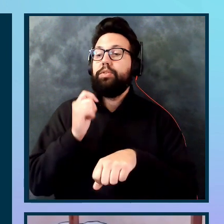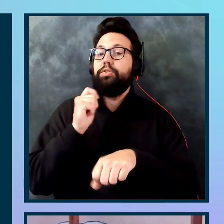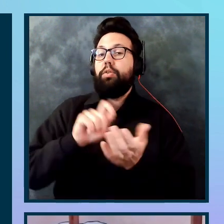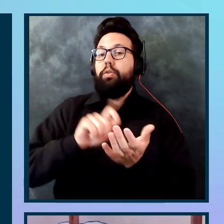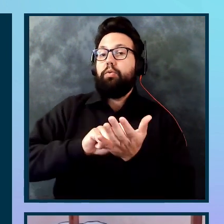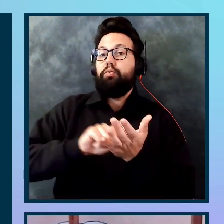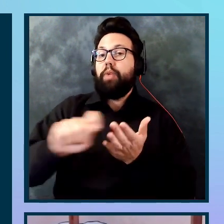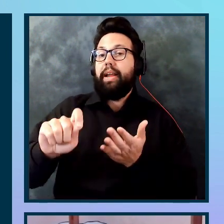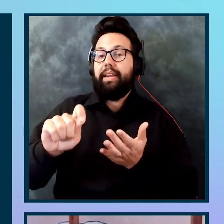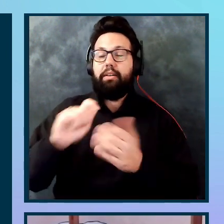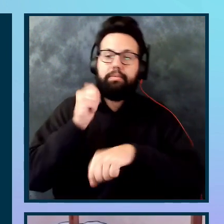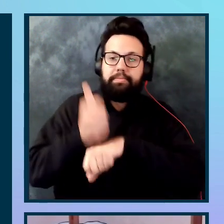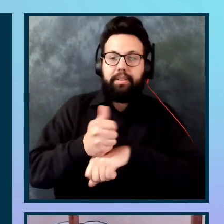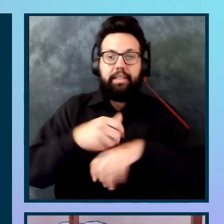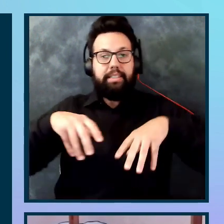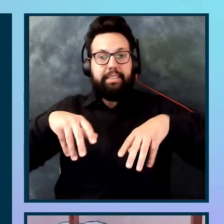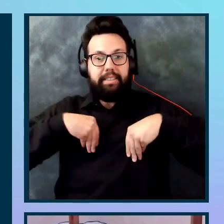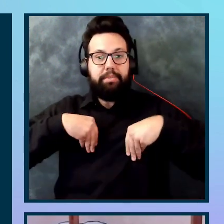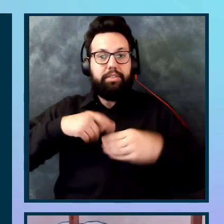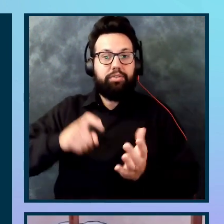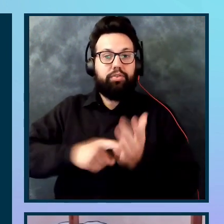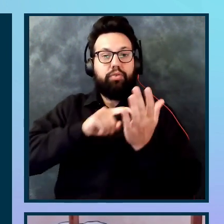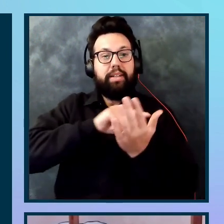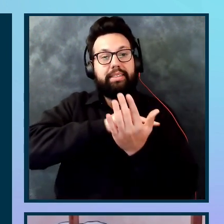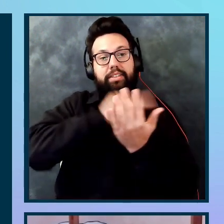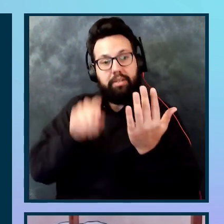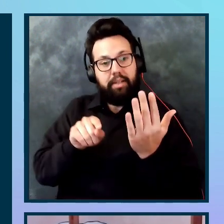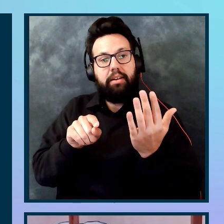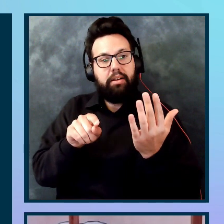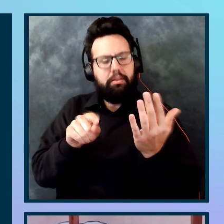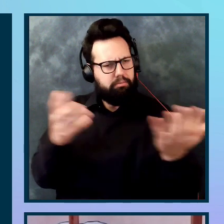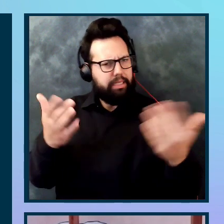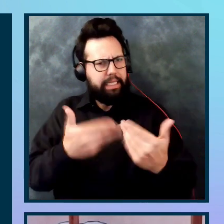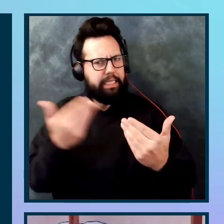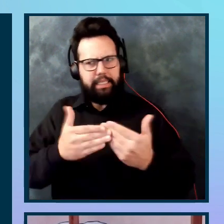it allows this human-readable requirement to be machine consumable,